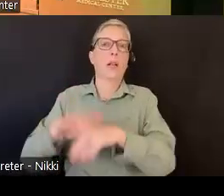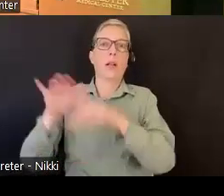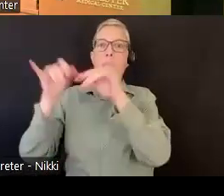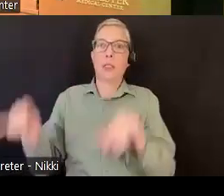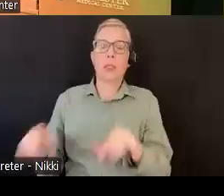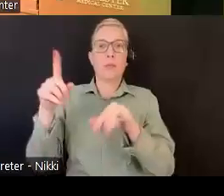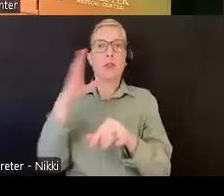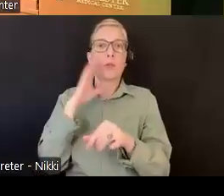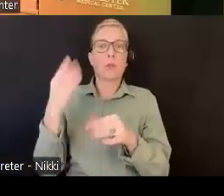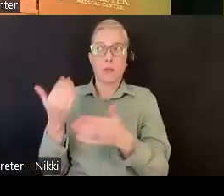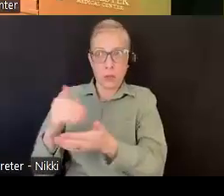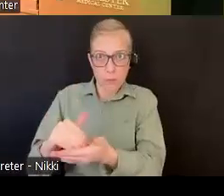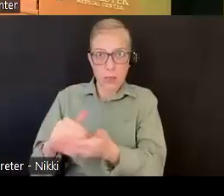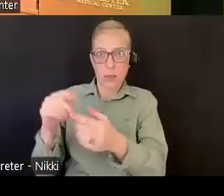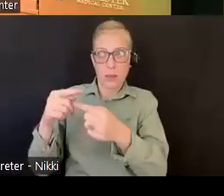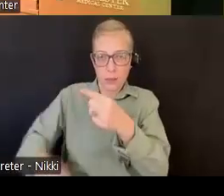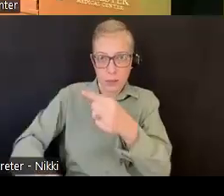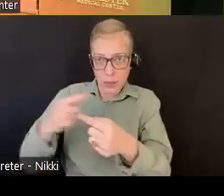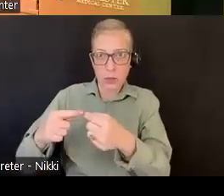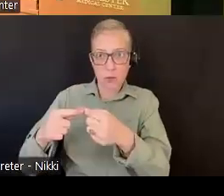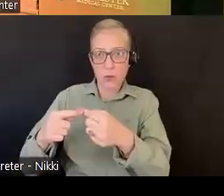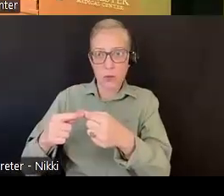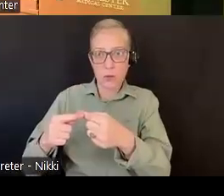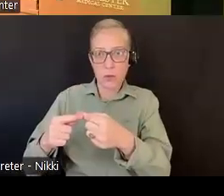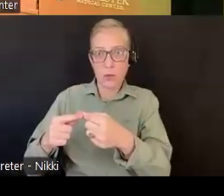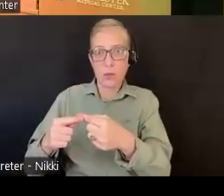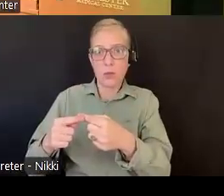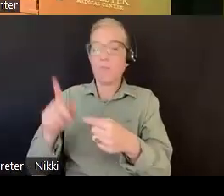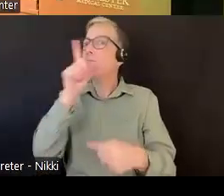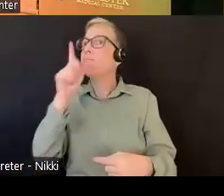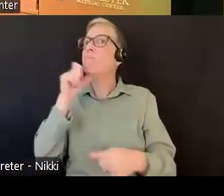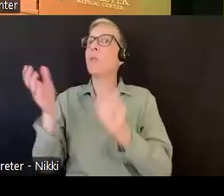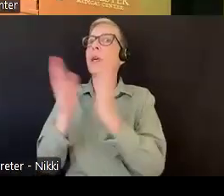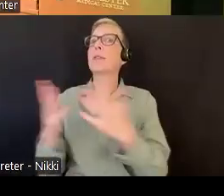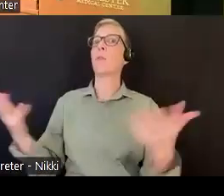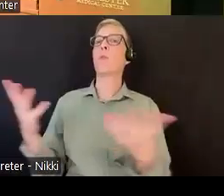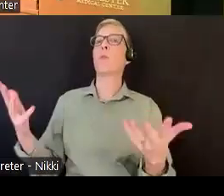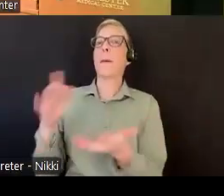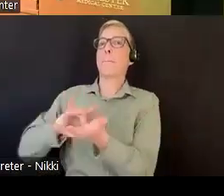this cycle over and over and I say don't ask what medicine is ask what's valuable say what is it